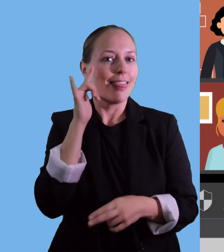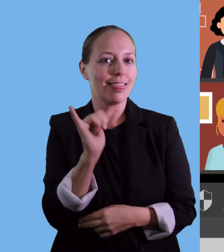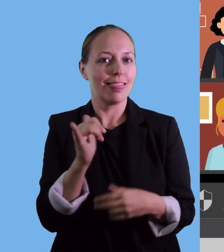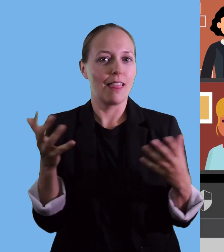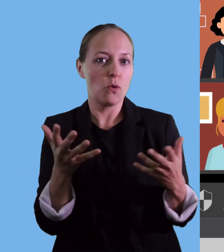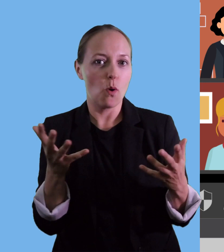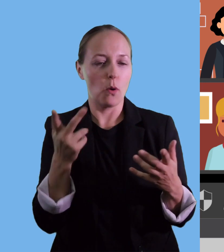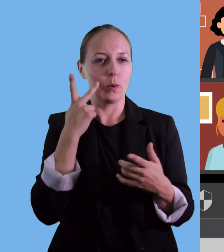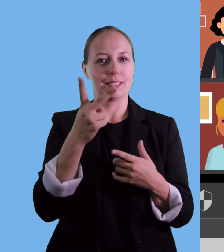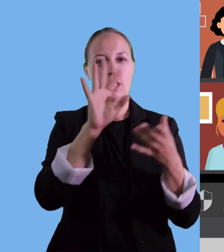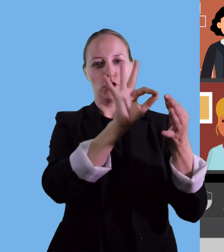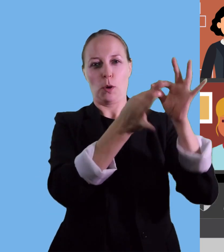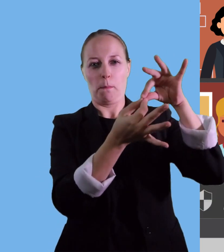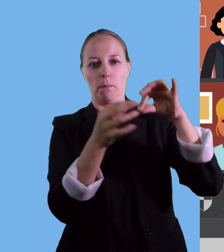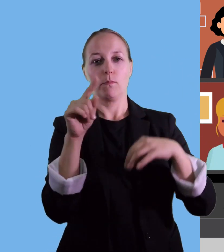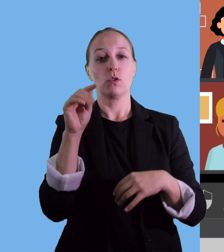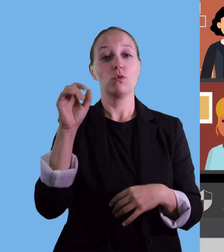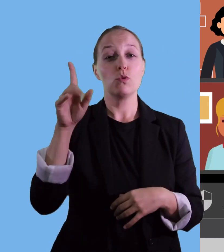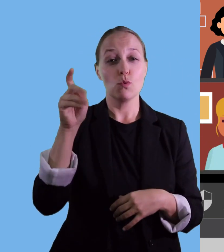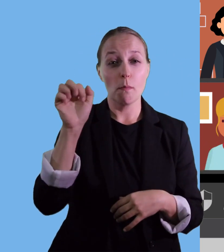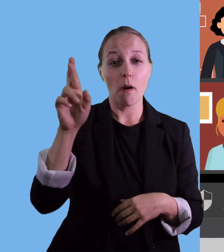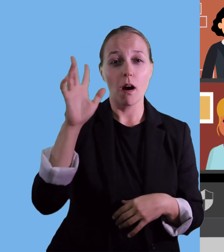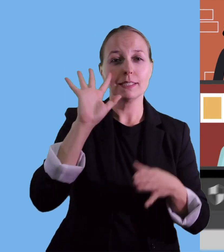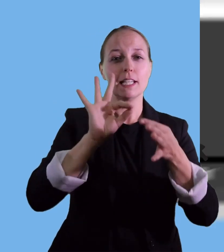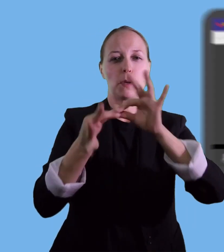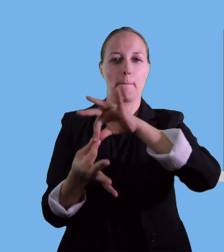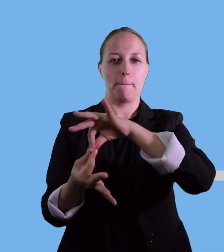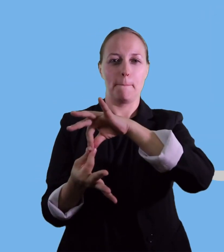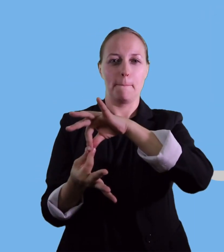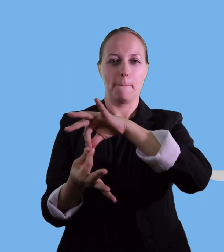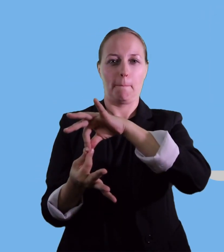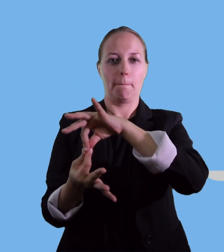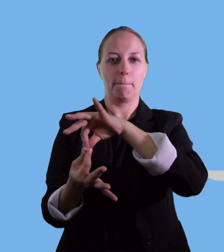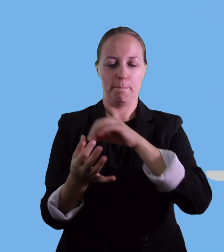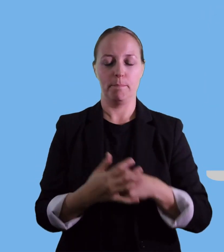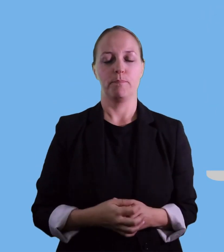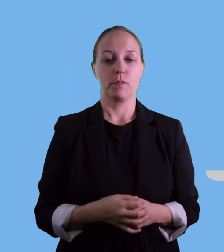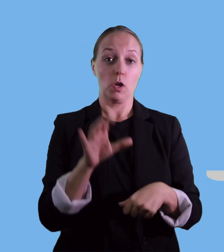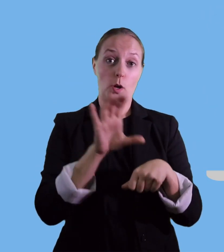you will see an interpretation icon on the toolbar.